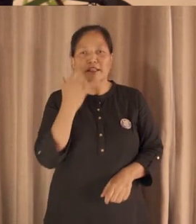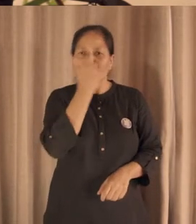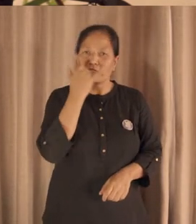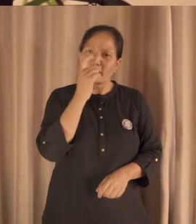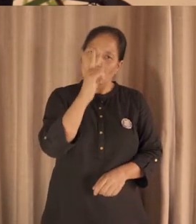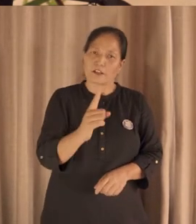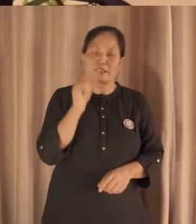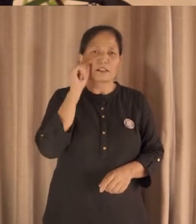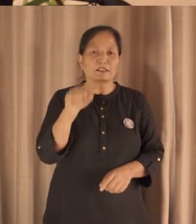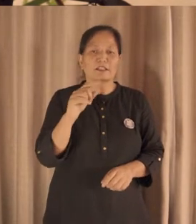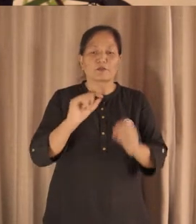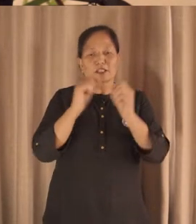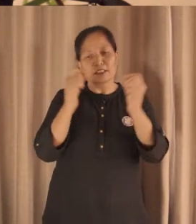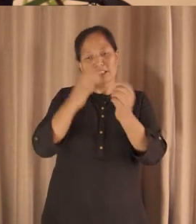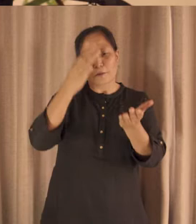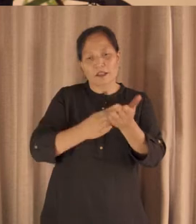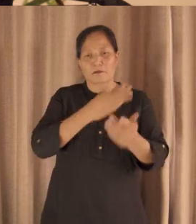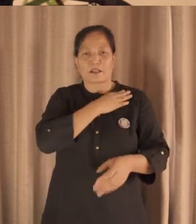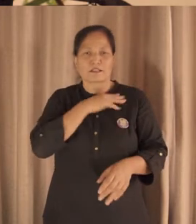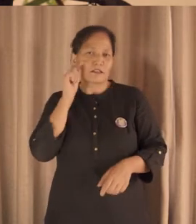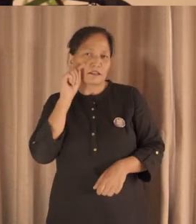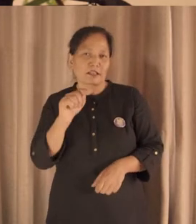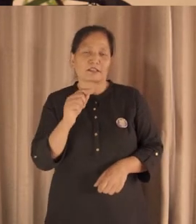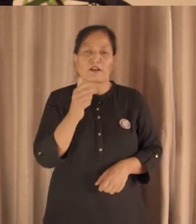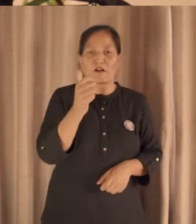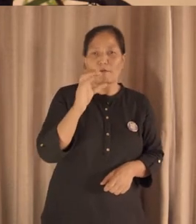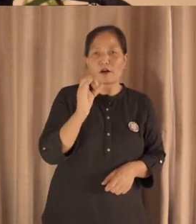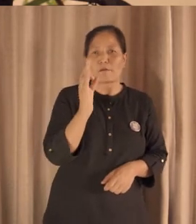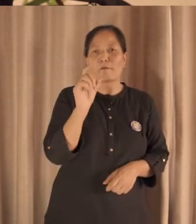and Thakuri) but the constitution also needs to include what does it mean to be an indigenous,